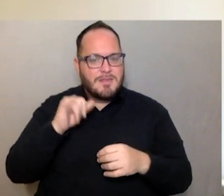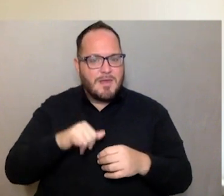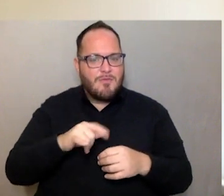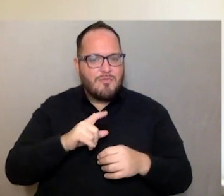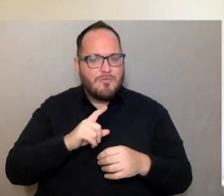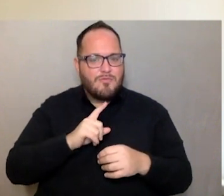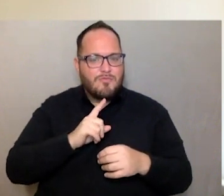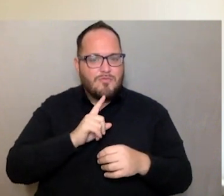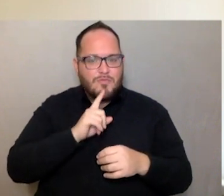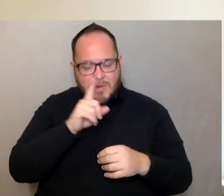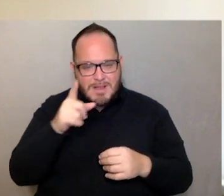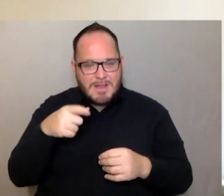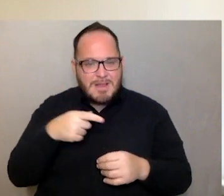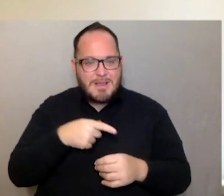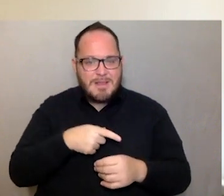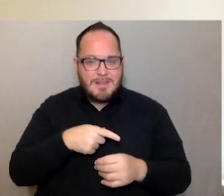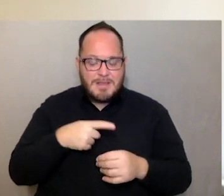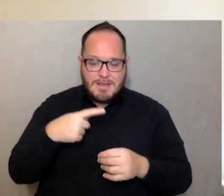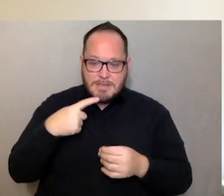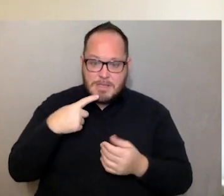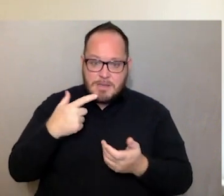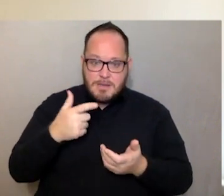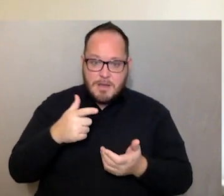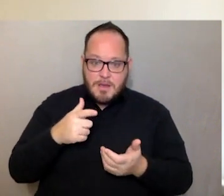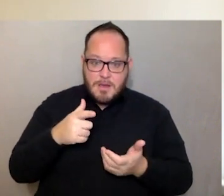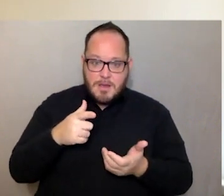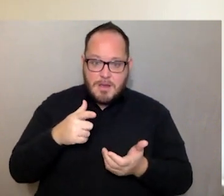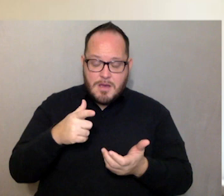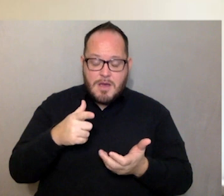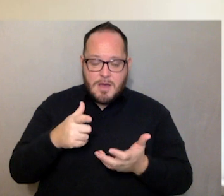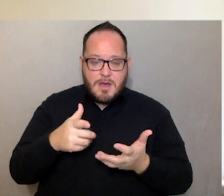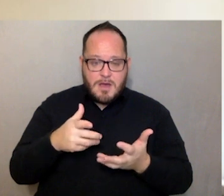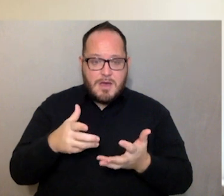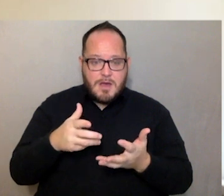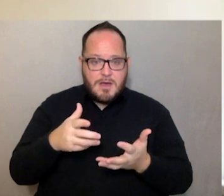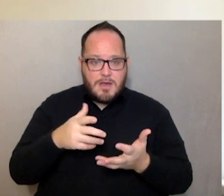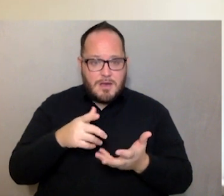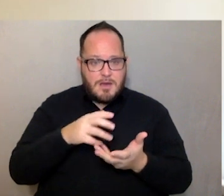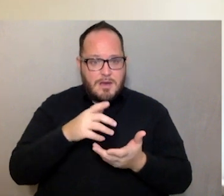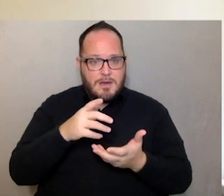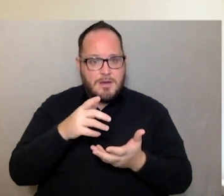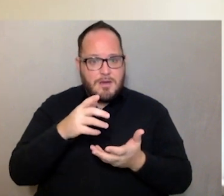THEY PUNTED ON THE QUESTION OF WHETHER UNDOCUMENTED PEOPLE WOULD BE COUNTED FOR PURPOSES OF THE -- OF REPRESENTATION, WHICH